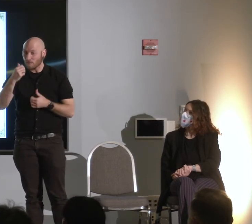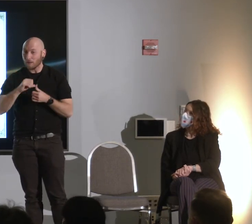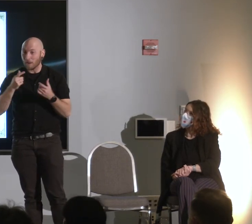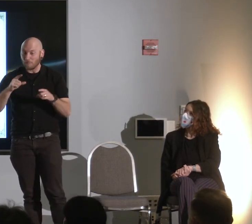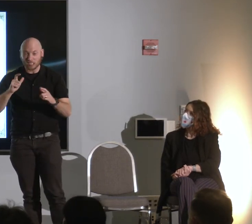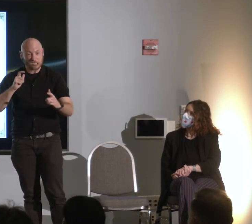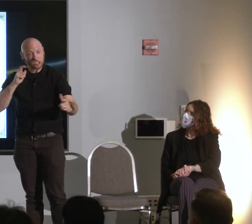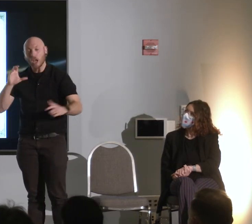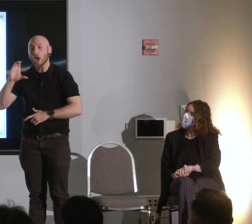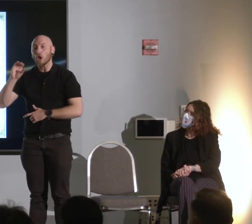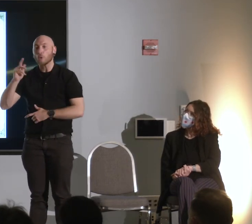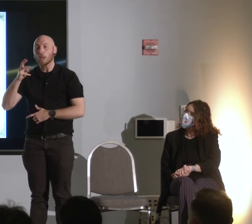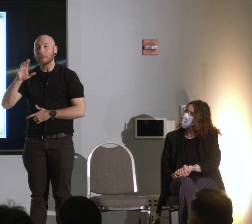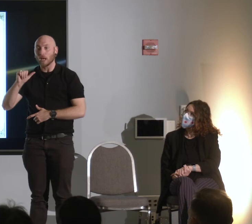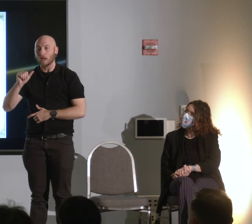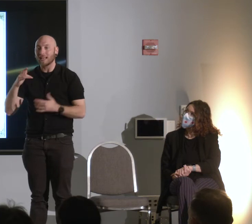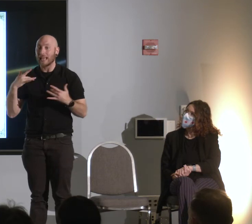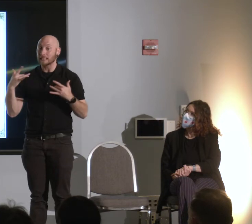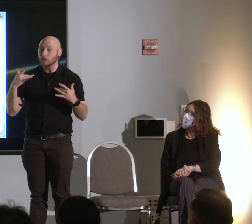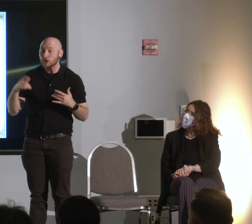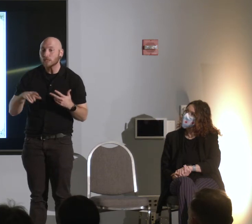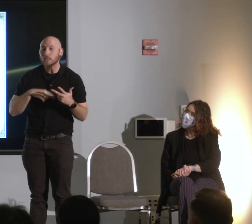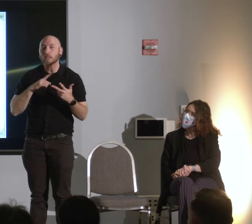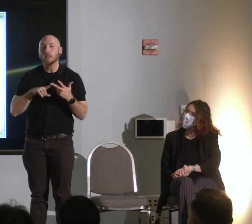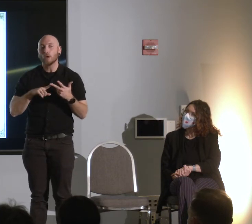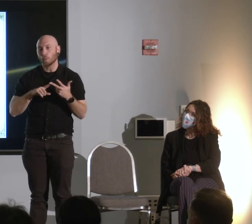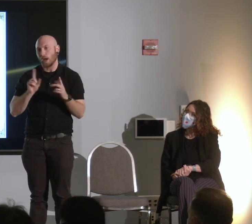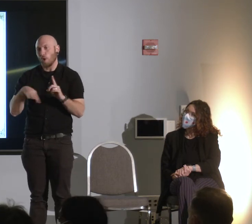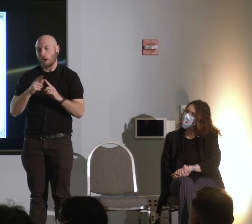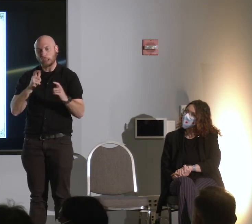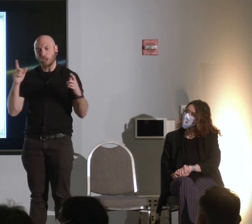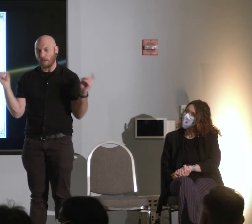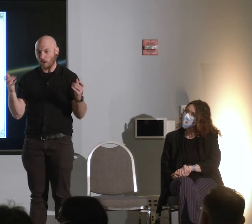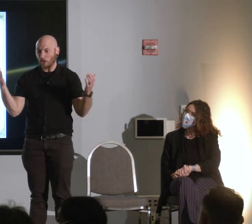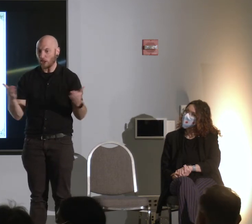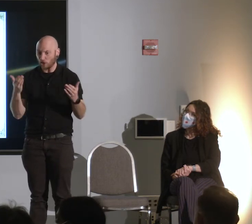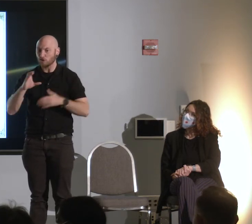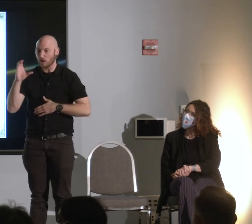World's Columbia Exposition, the White City, as it were. But others, not least Eric Larson and his The Devil